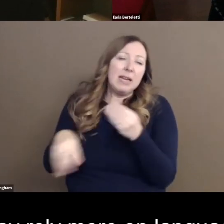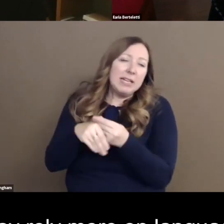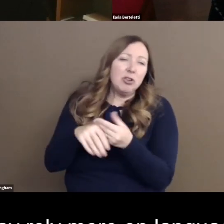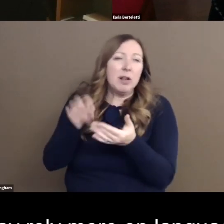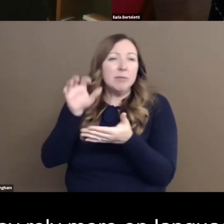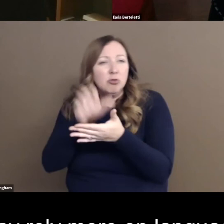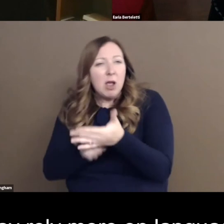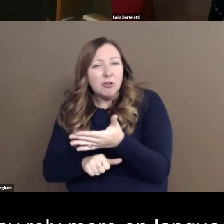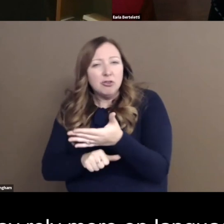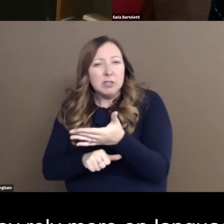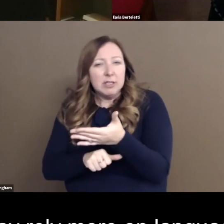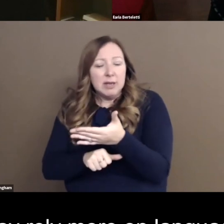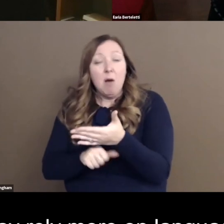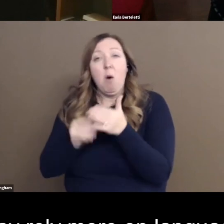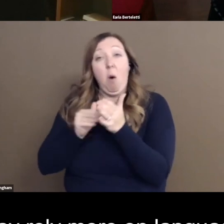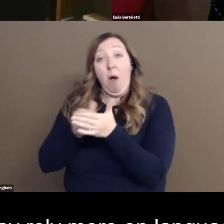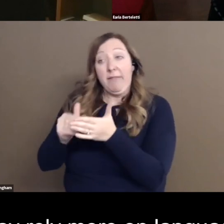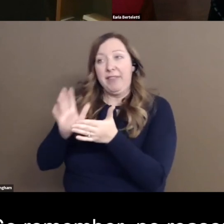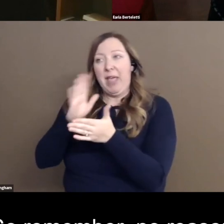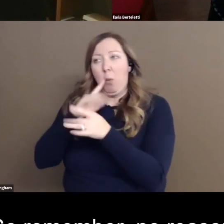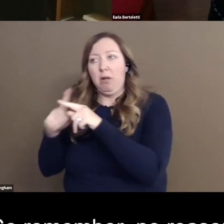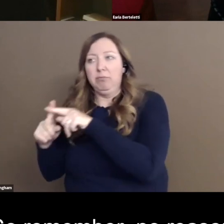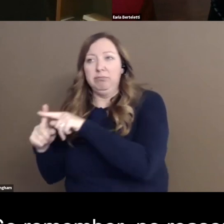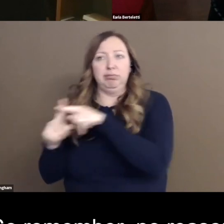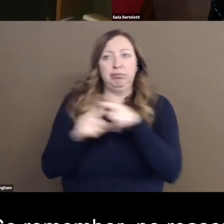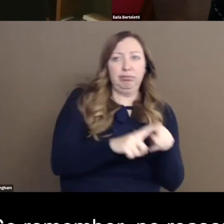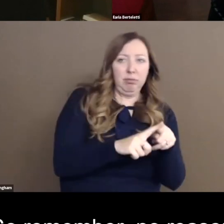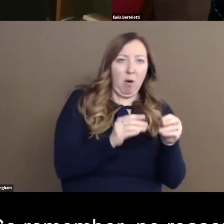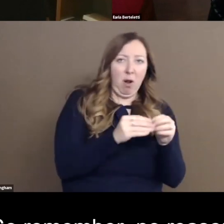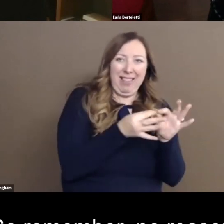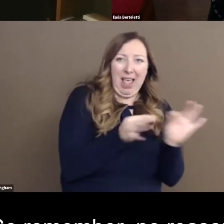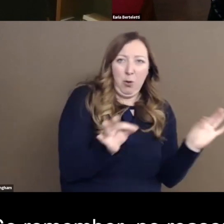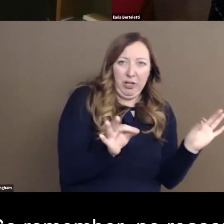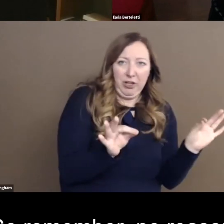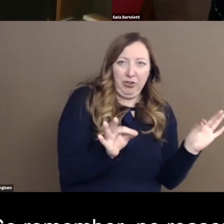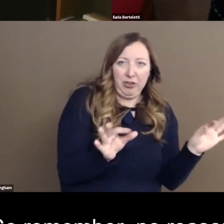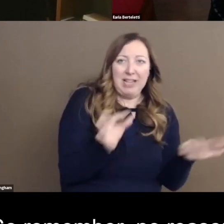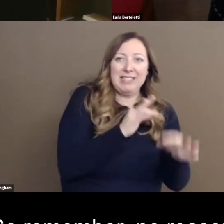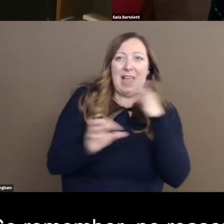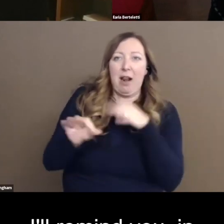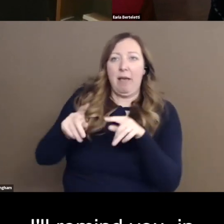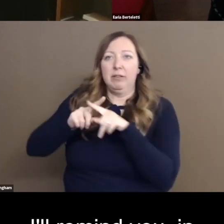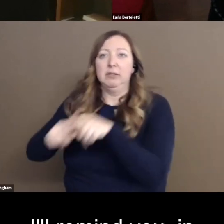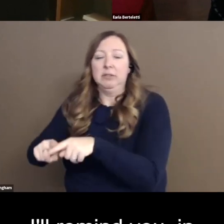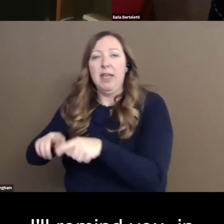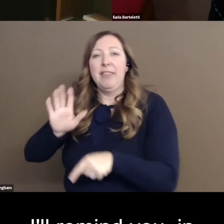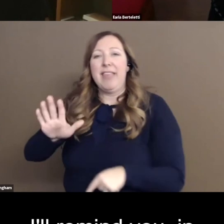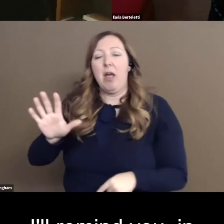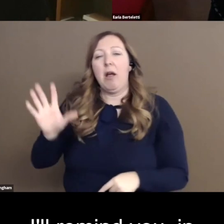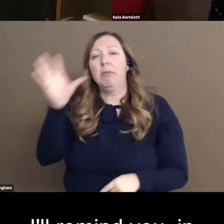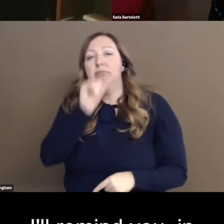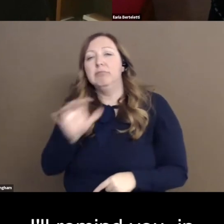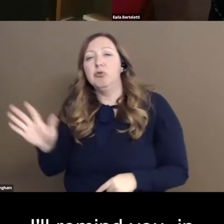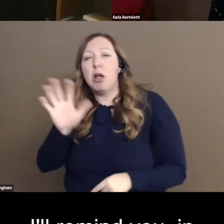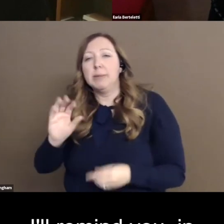on language than their approximate number system so remember um no reason for you to remember i'll